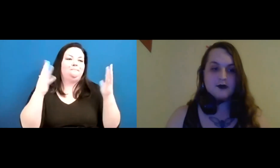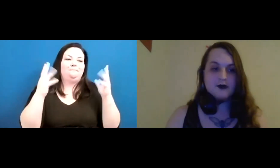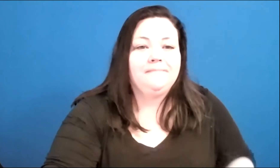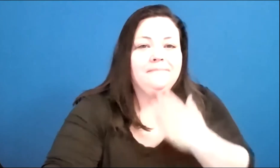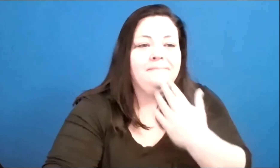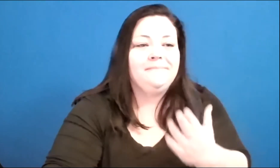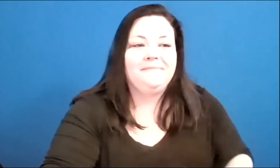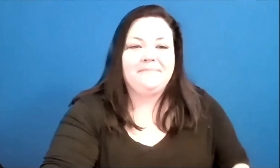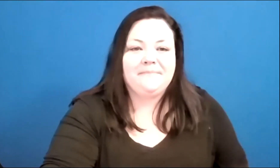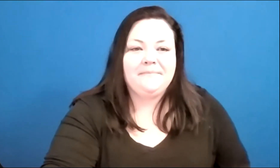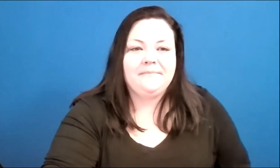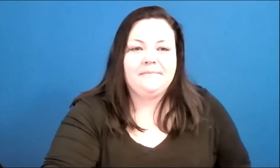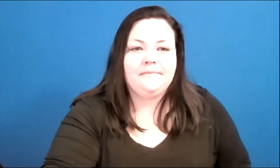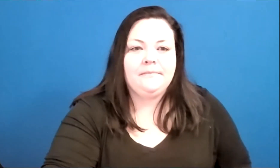Um, our next poet is Dayna Patterson.